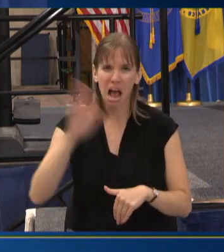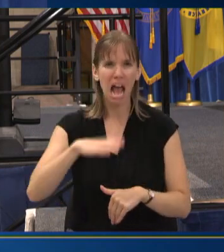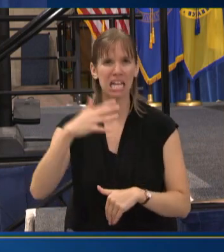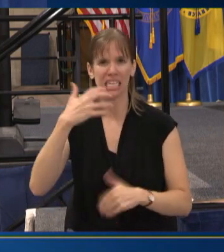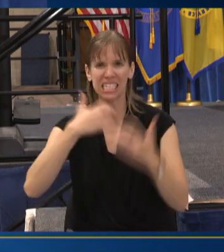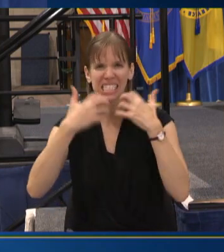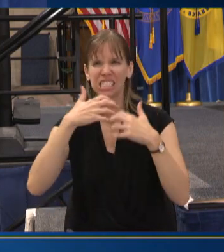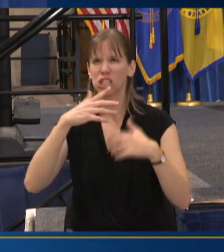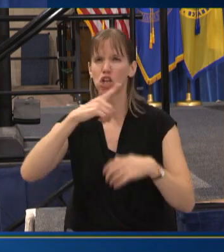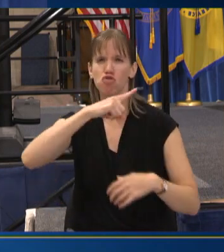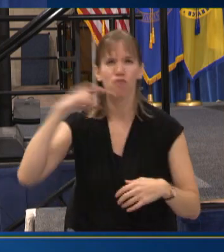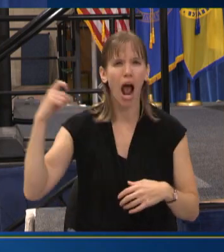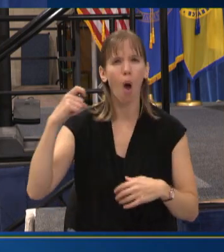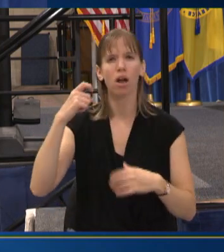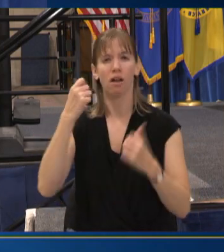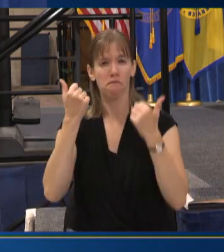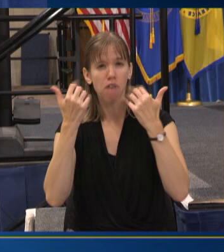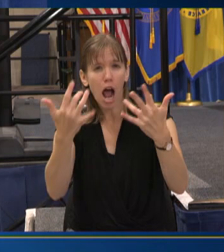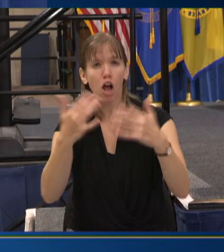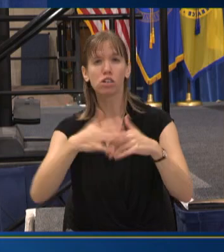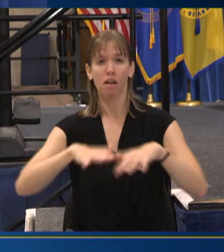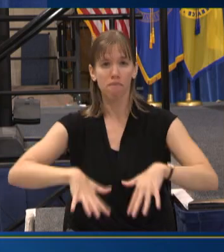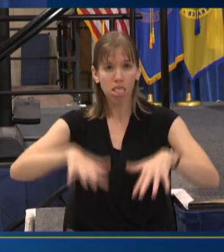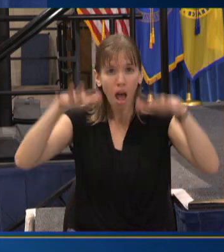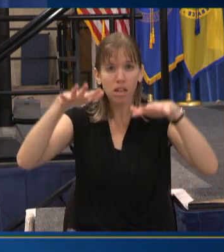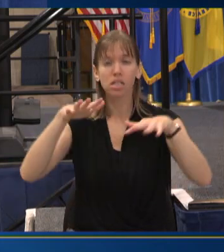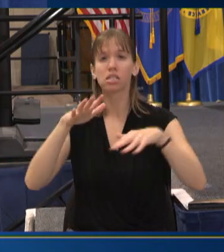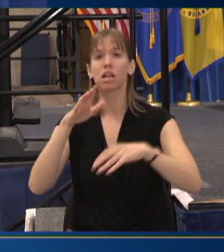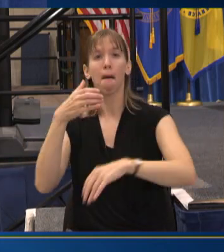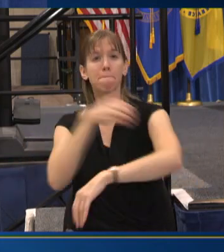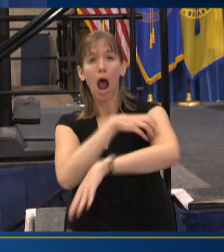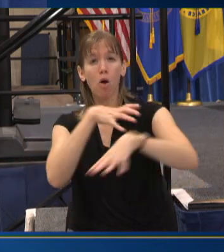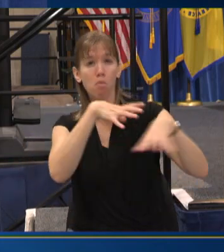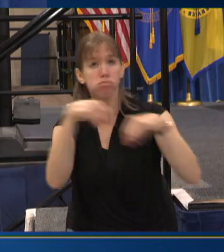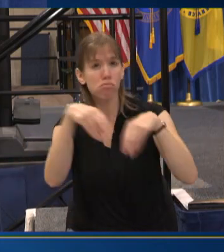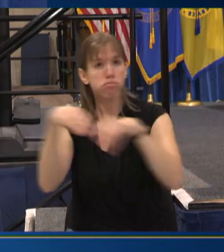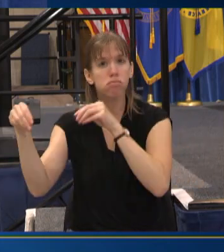flooding, and high powered storms that have harmed tens of thousands, spread